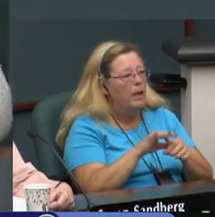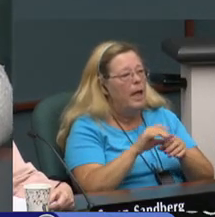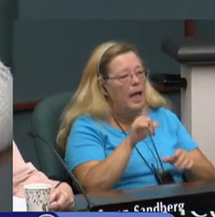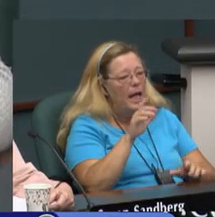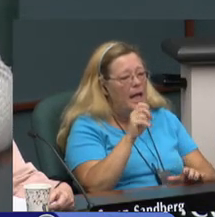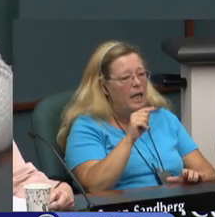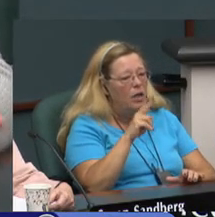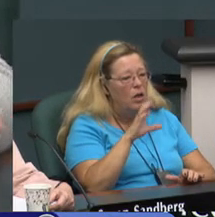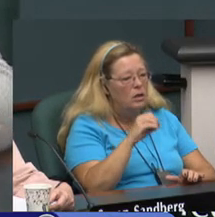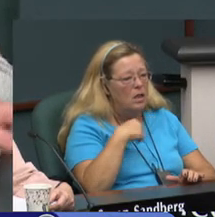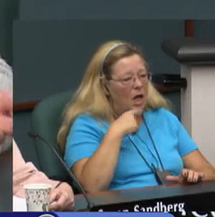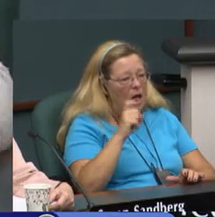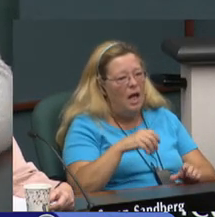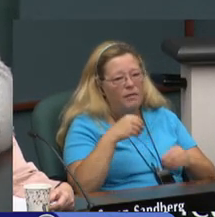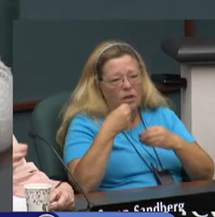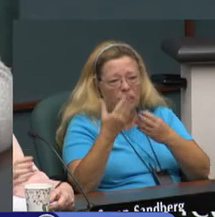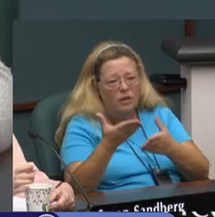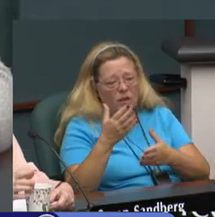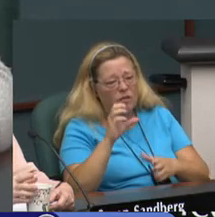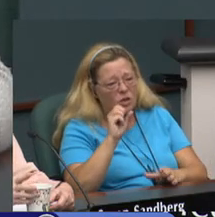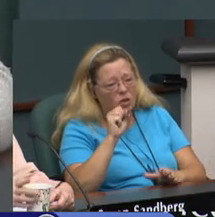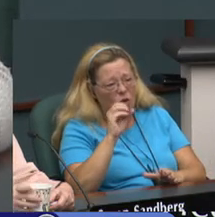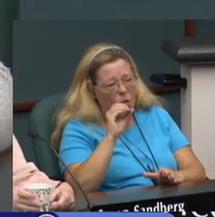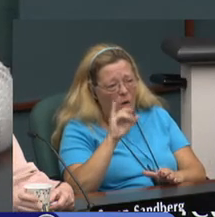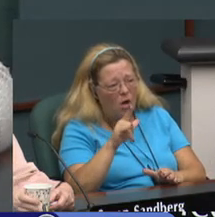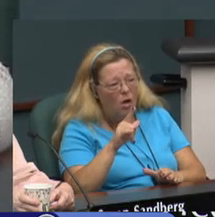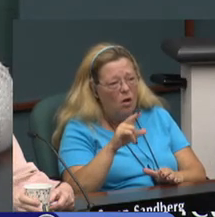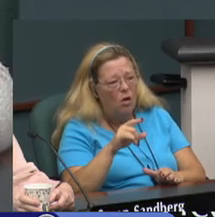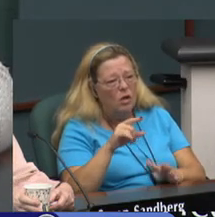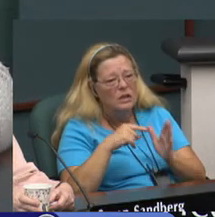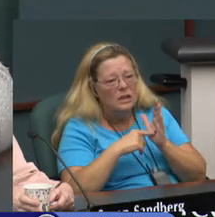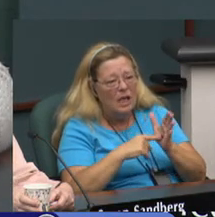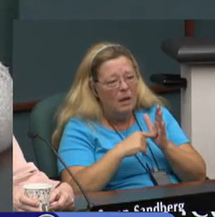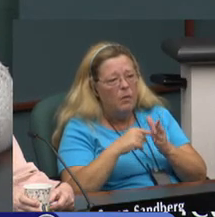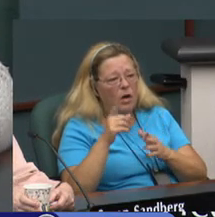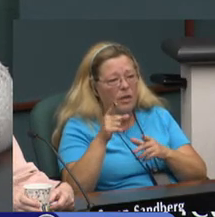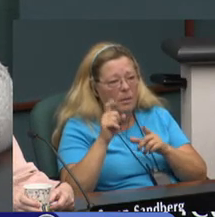a soil samples get it tested and go to the city and all that this is how I read